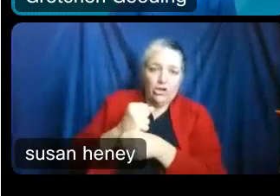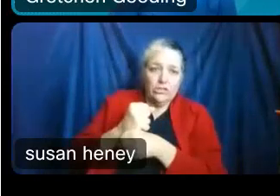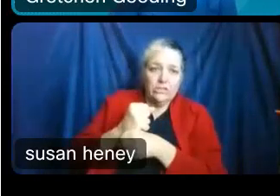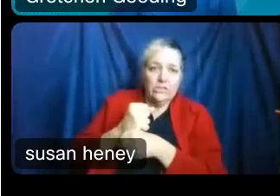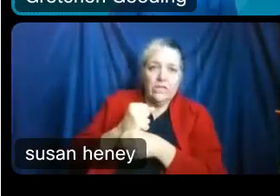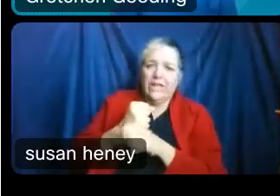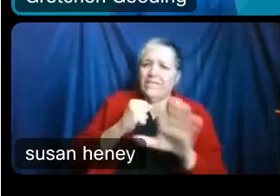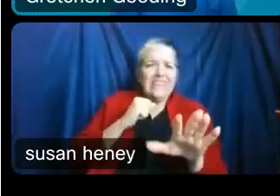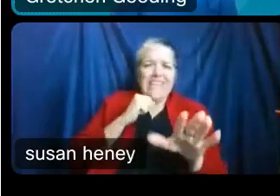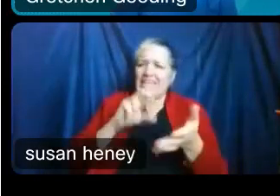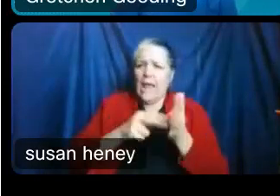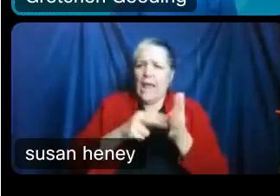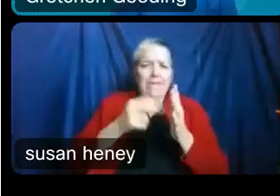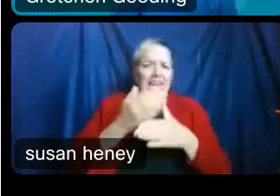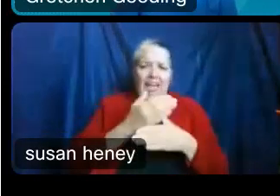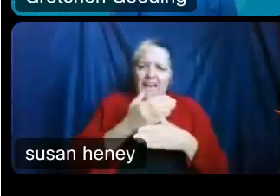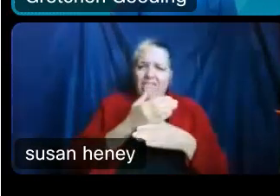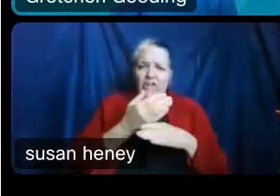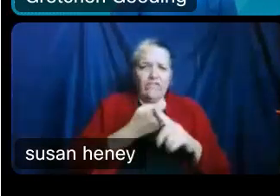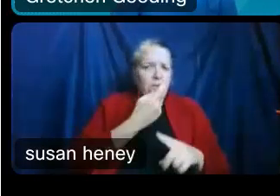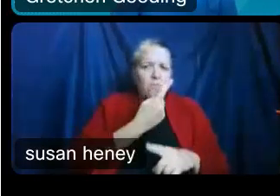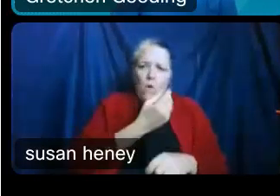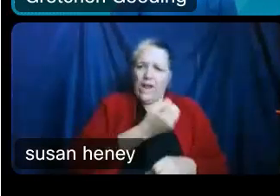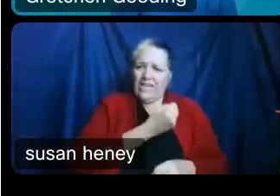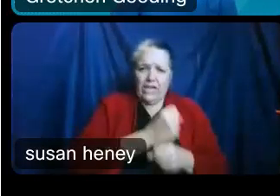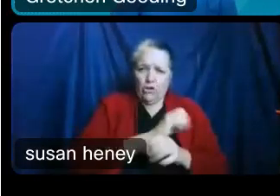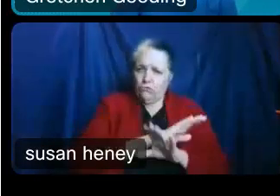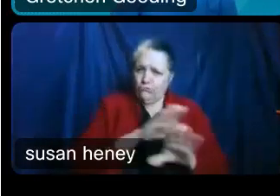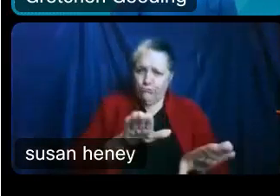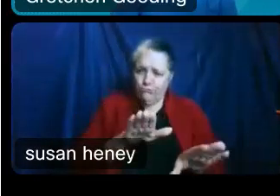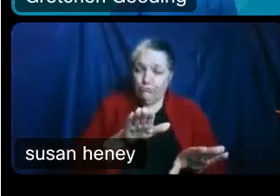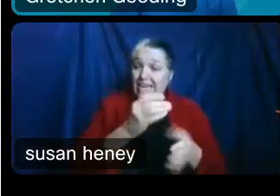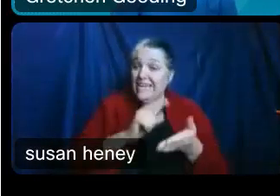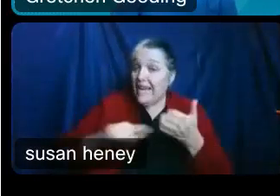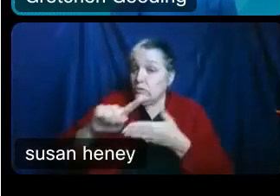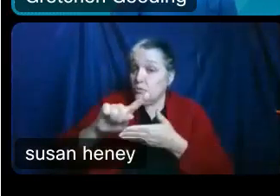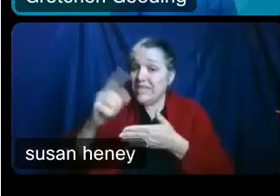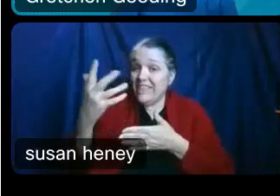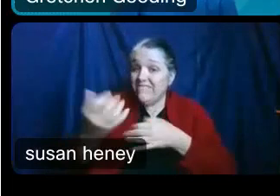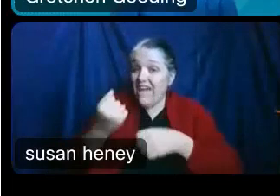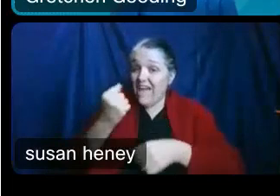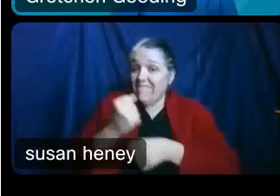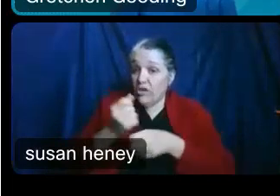ACS estimates. The 5-year data release next week will describe the population and housing